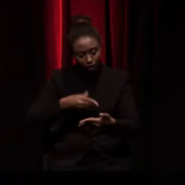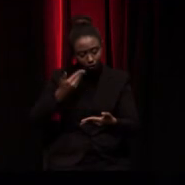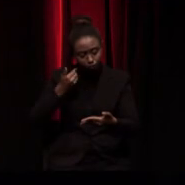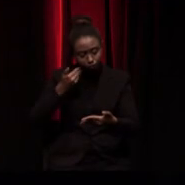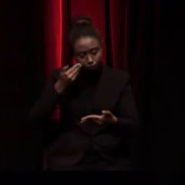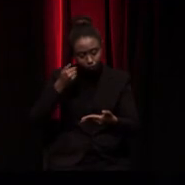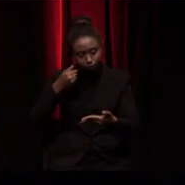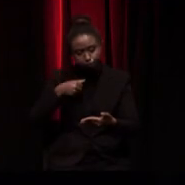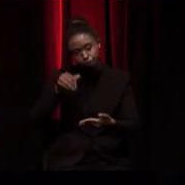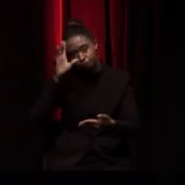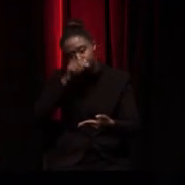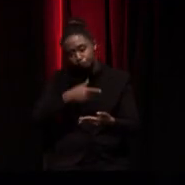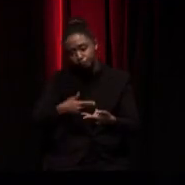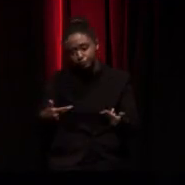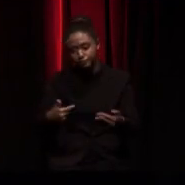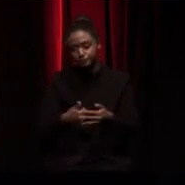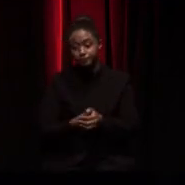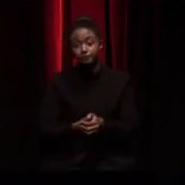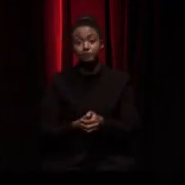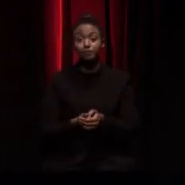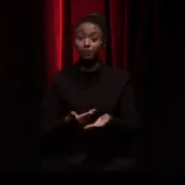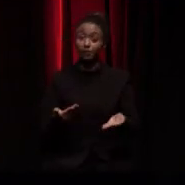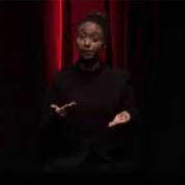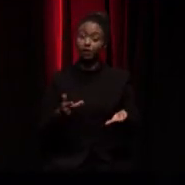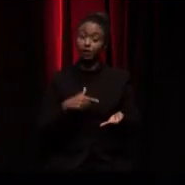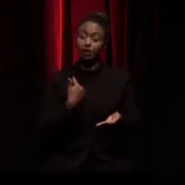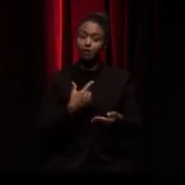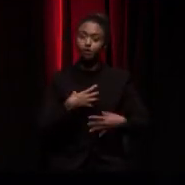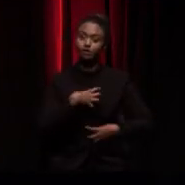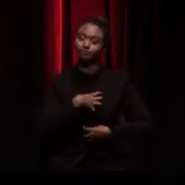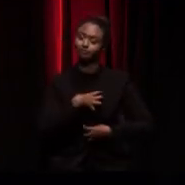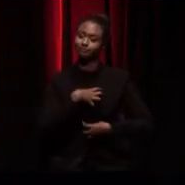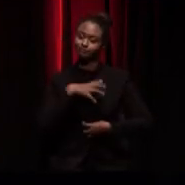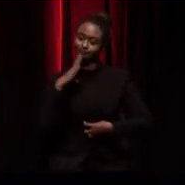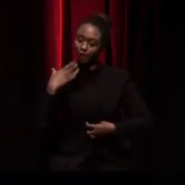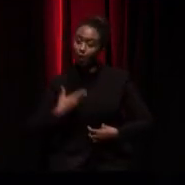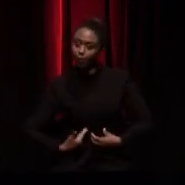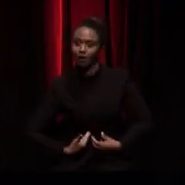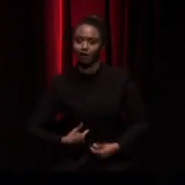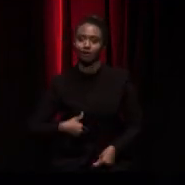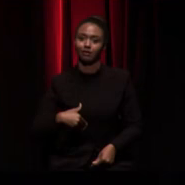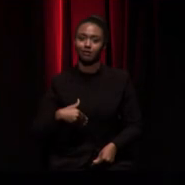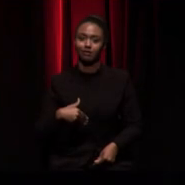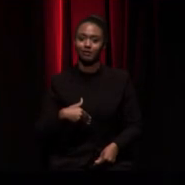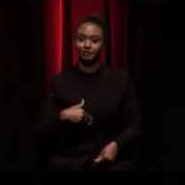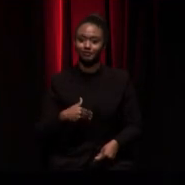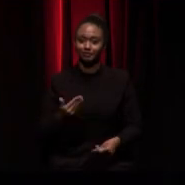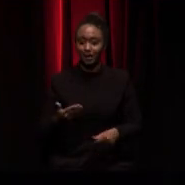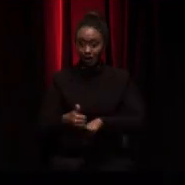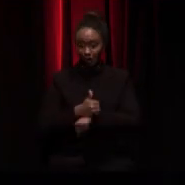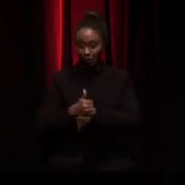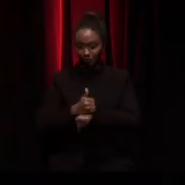it is a noble profession. When we choose our profession, and we were talking about it earlier,